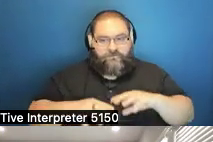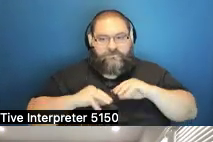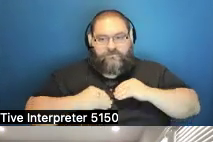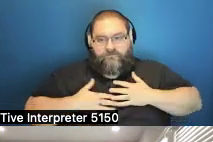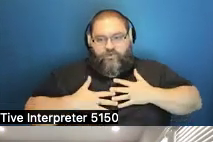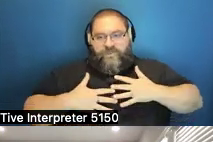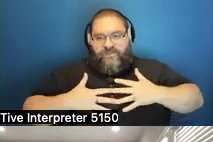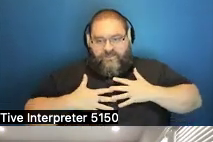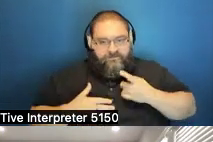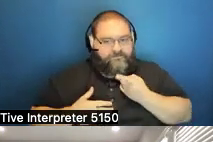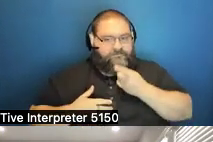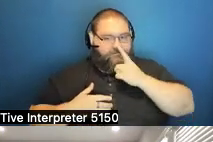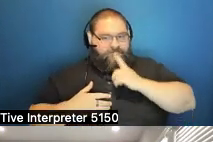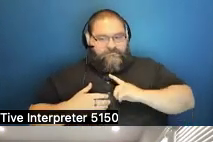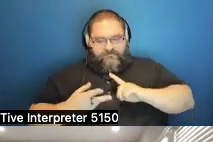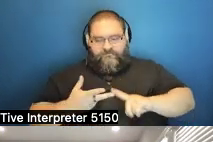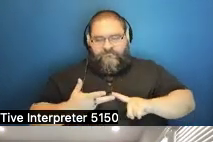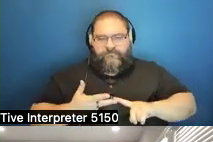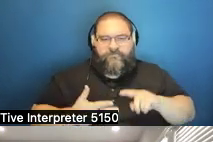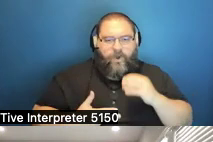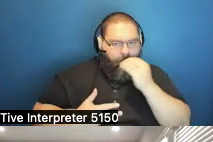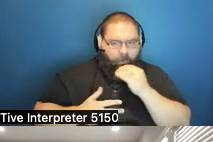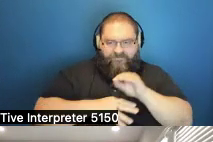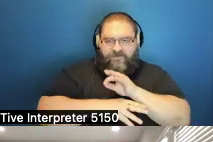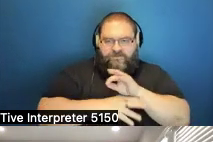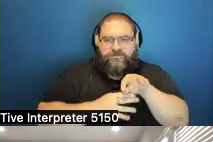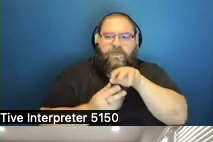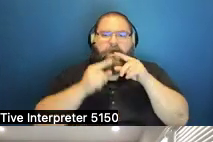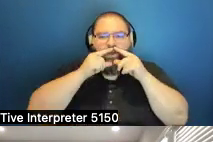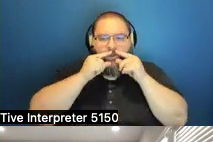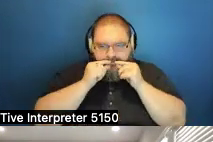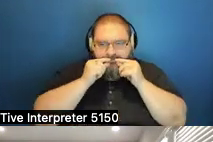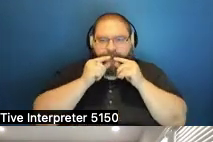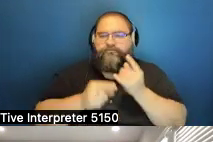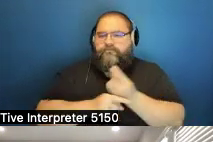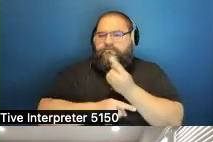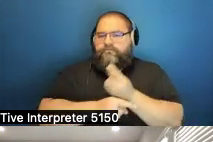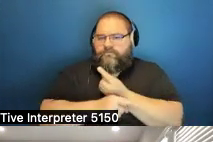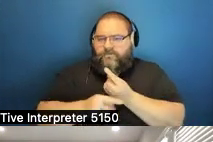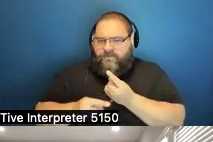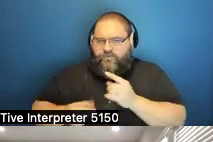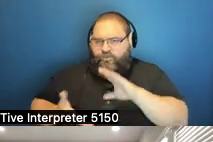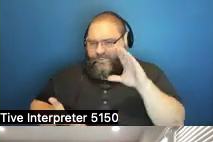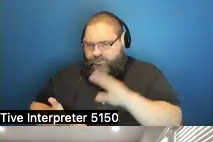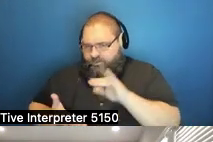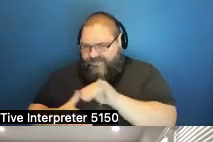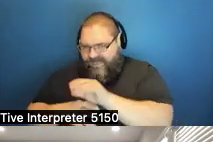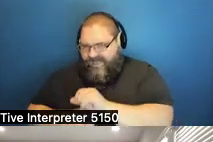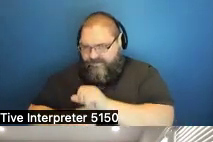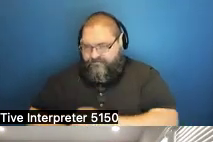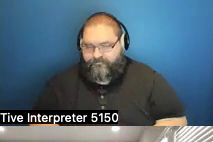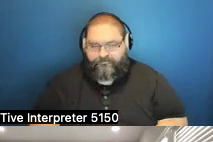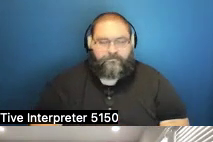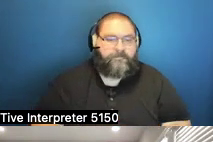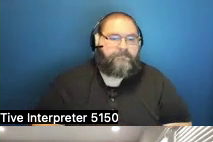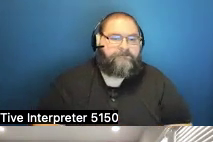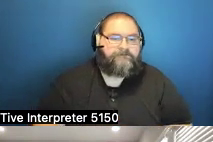so that the habit is less likely to return. 19:45:23 Again, a free child is different.